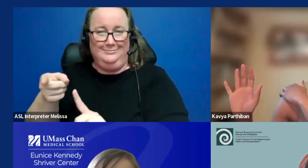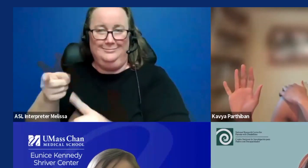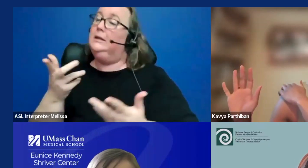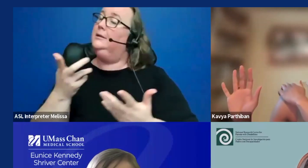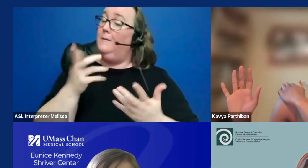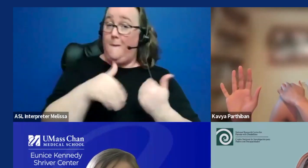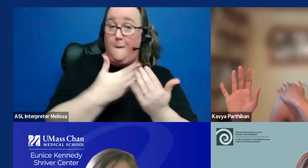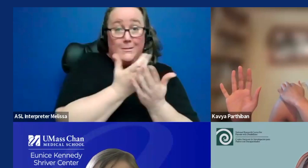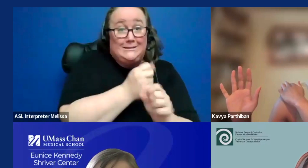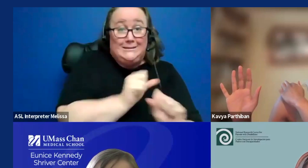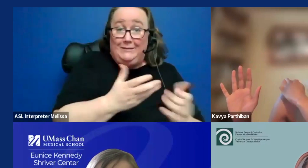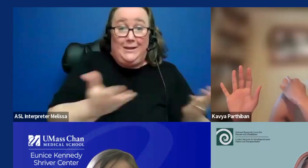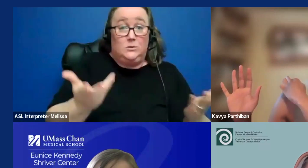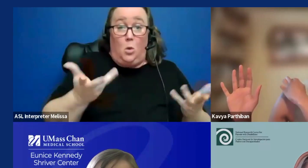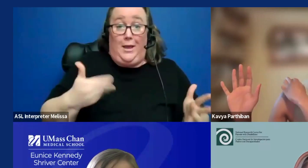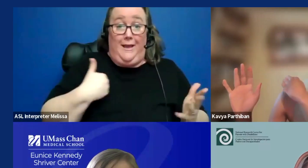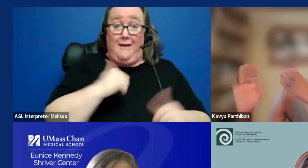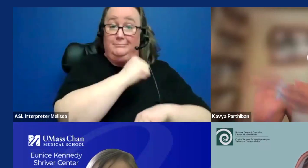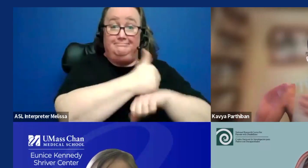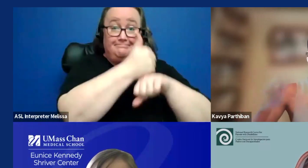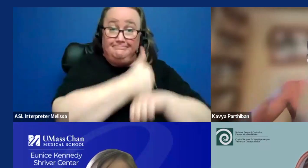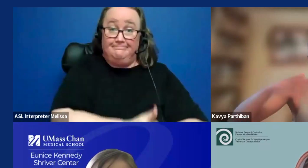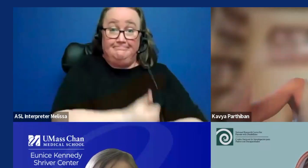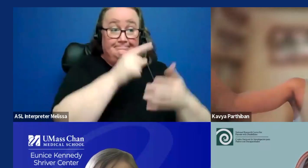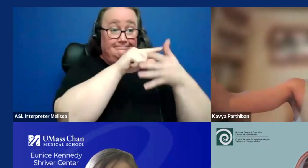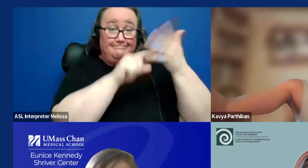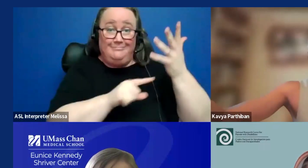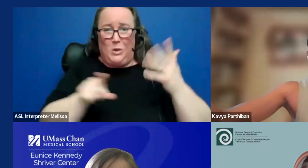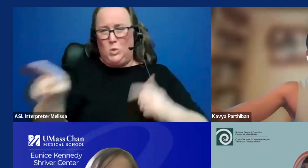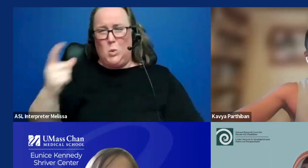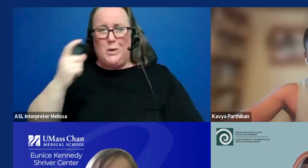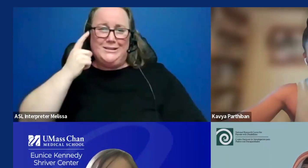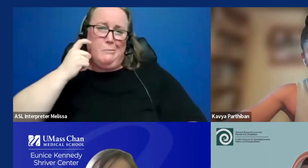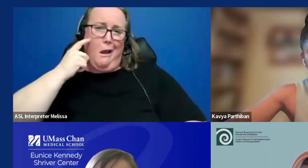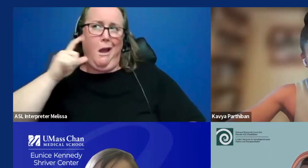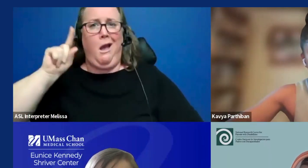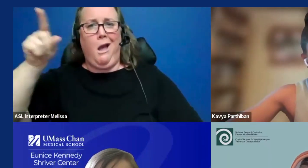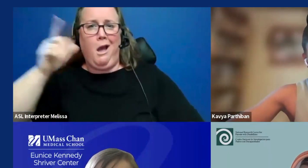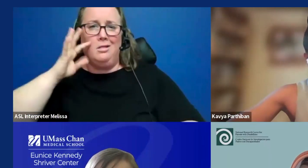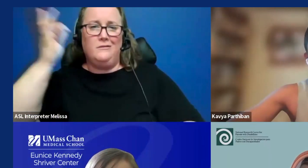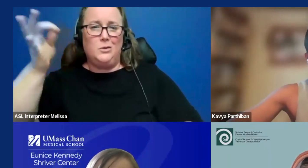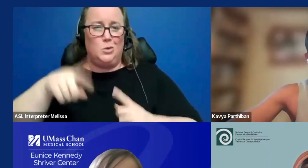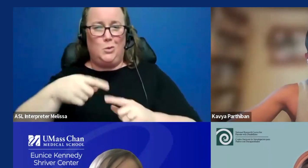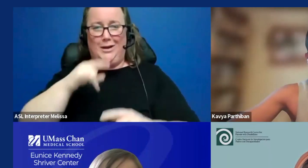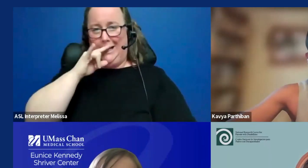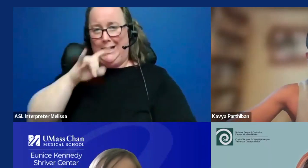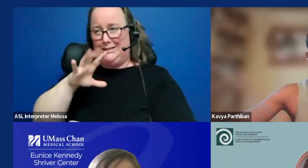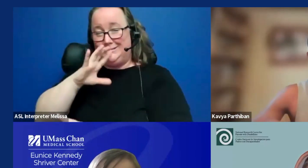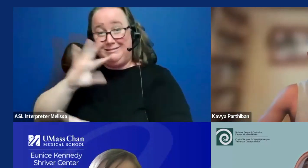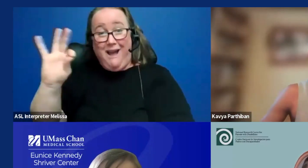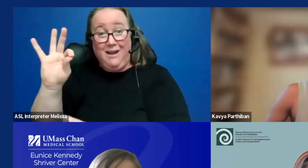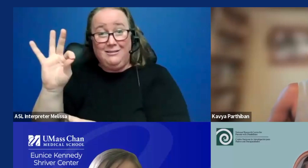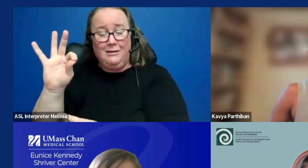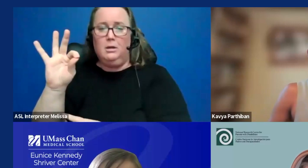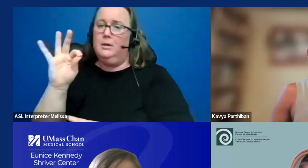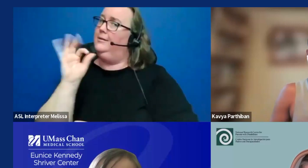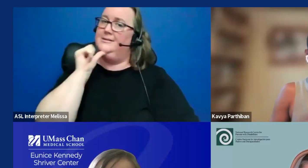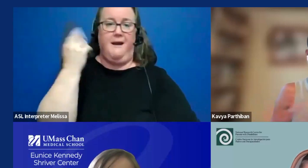And so you speculating to the future when this kid is 9-years-old is not a basis for you to deny this parent an ability to go